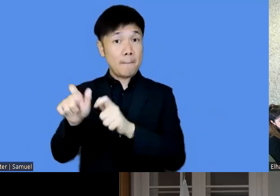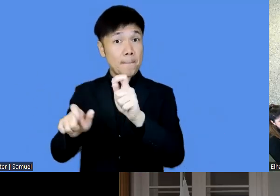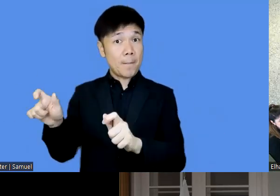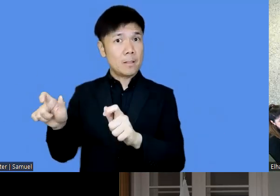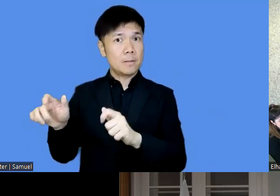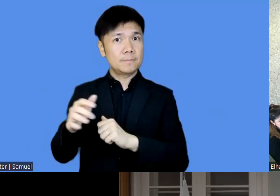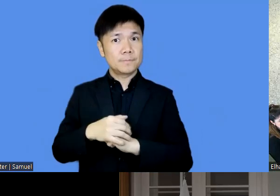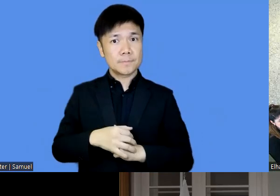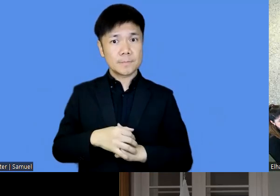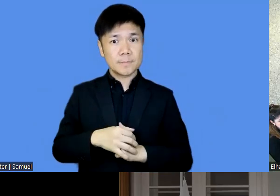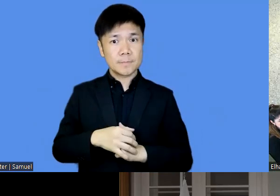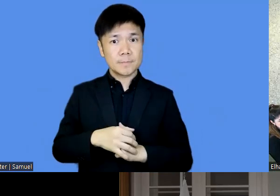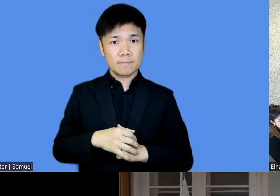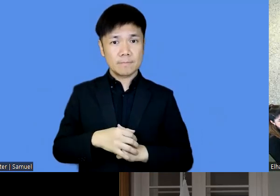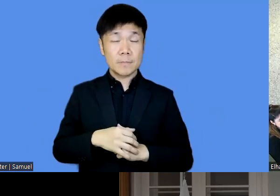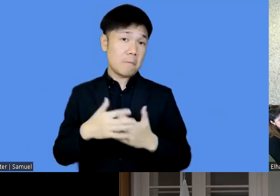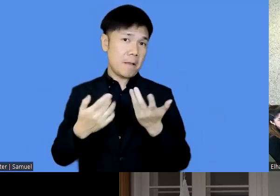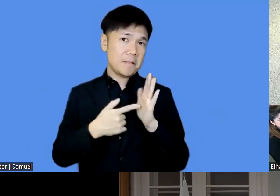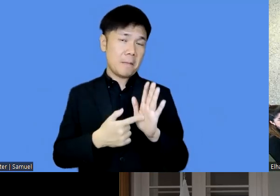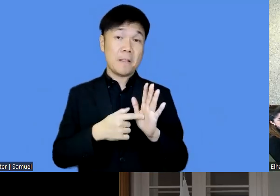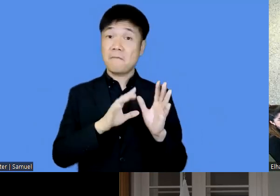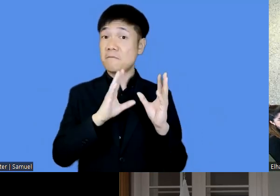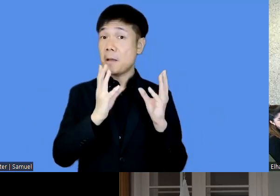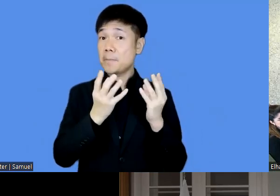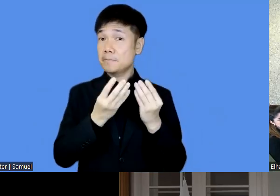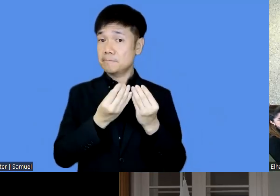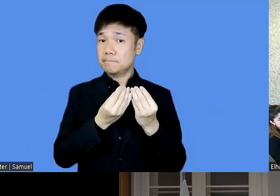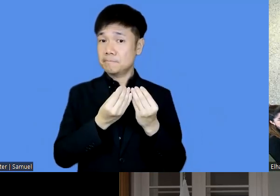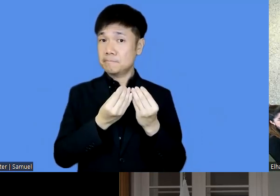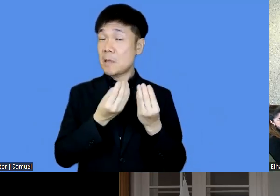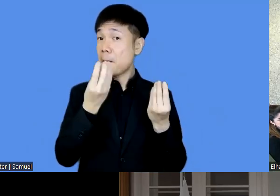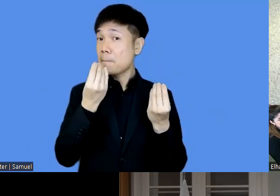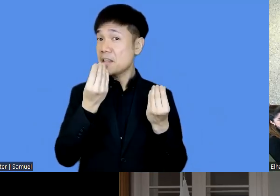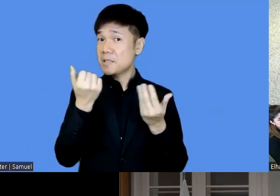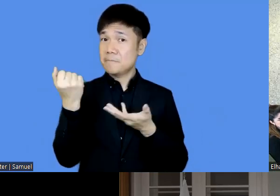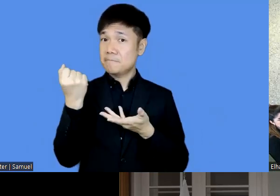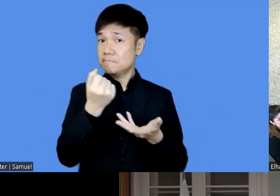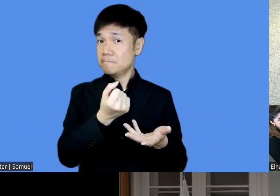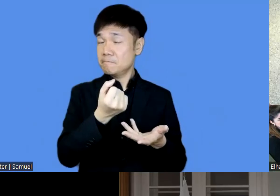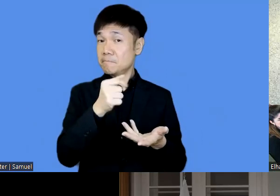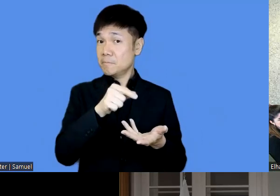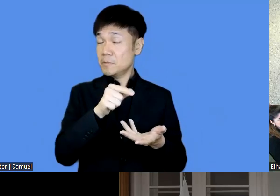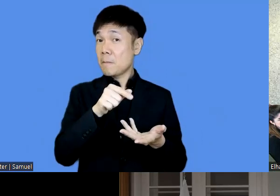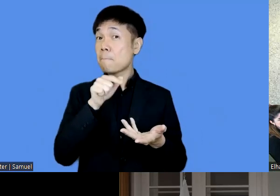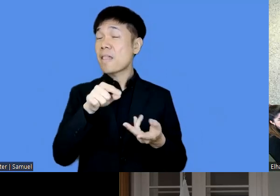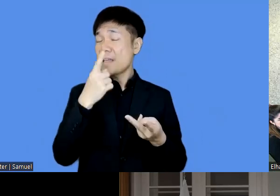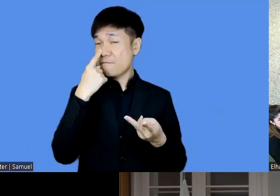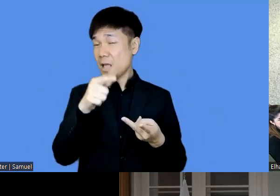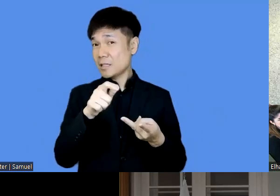an average family, we can give this amount, but that they have somebody with a disability, we can increase by X amount.